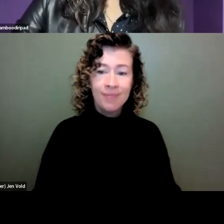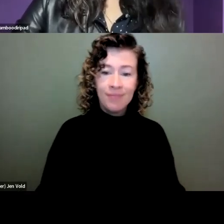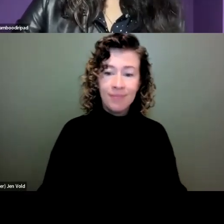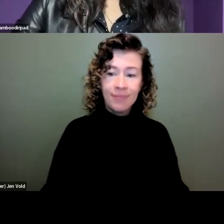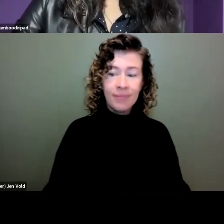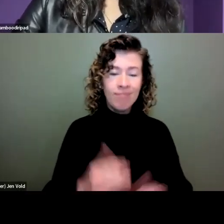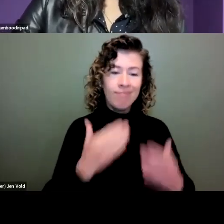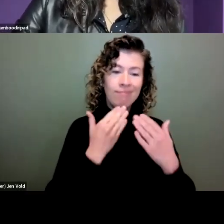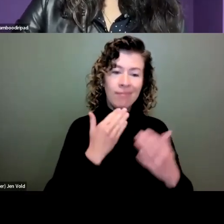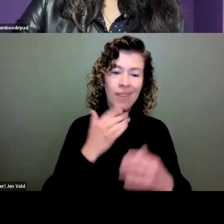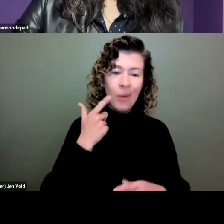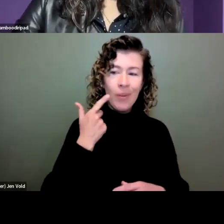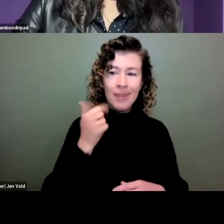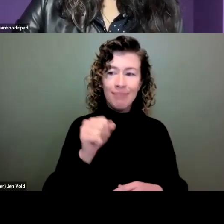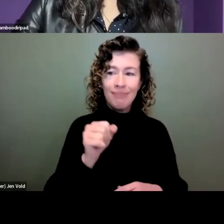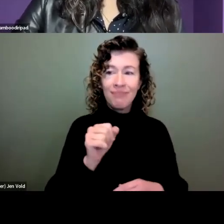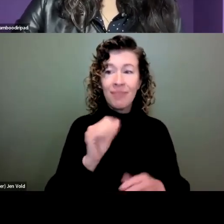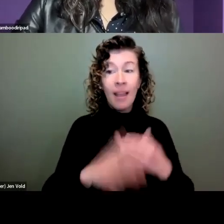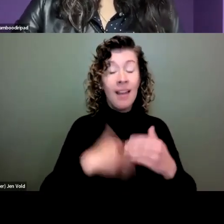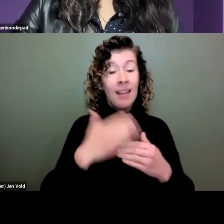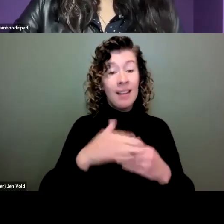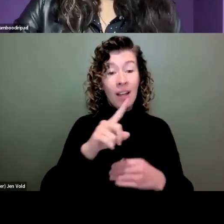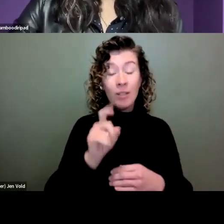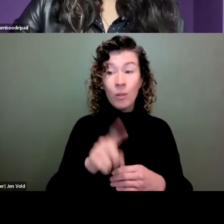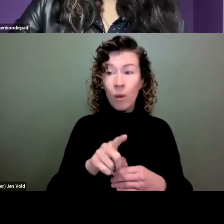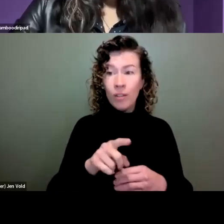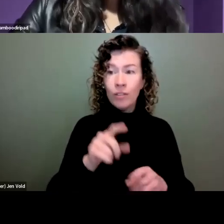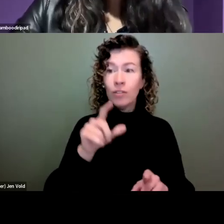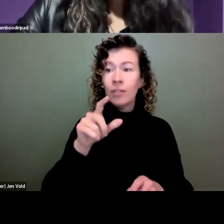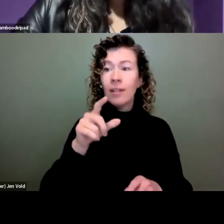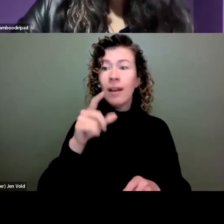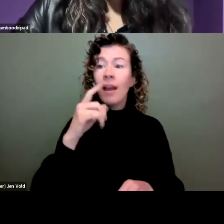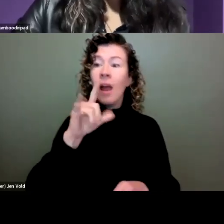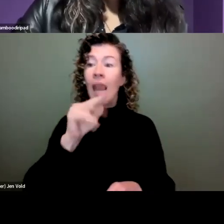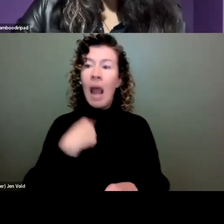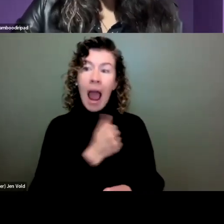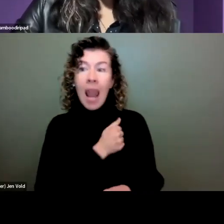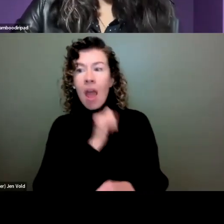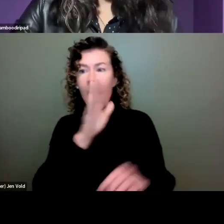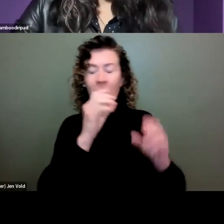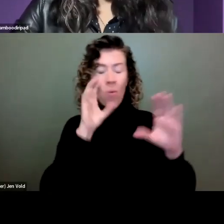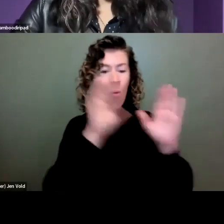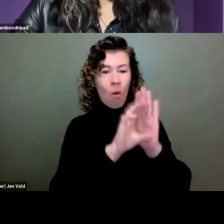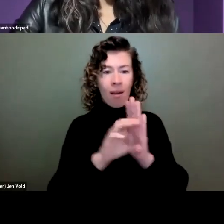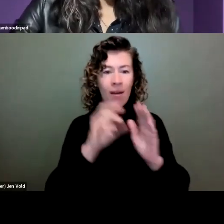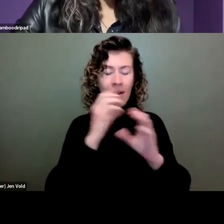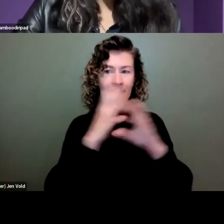Thank you. Lena. Yes. Next question: "Lena, I loved your visualizations and all of the birds."